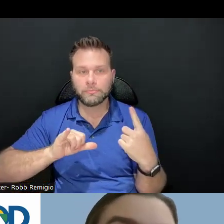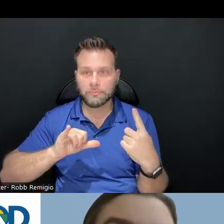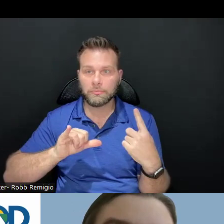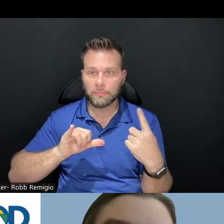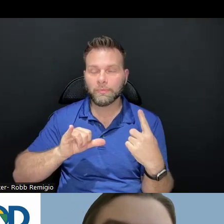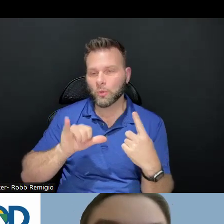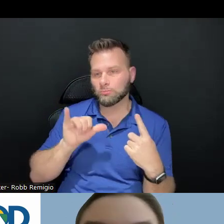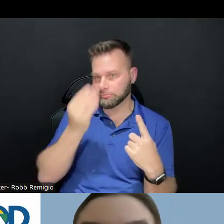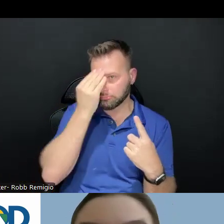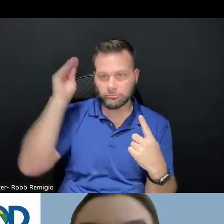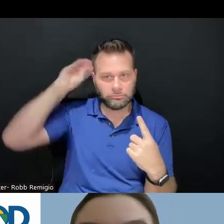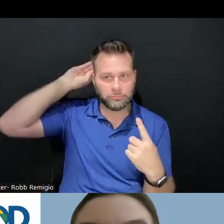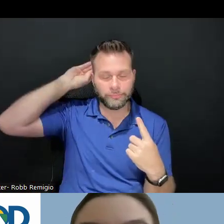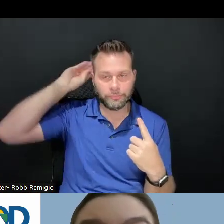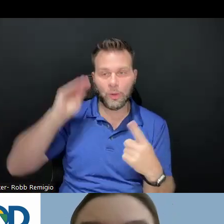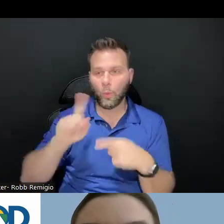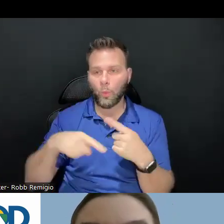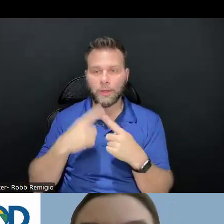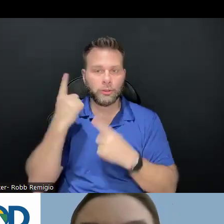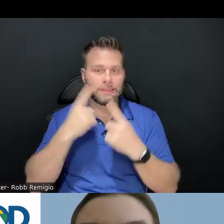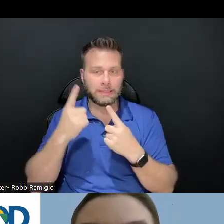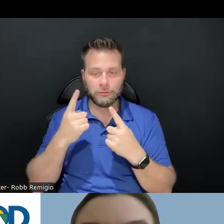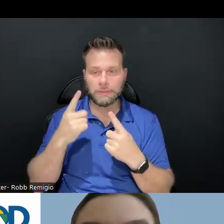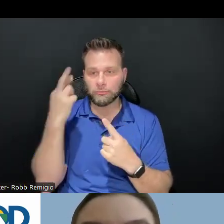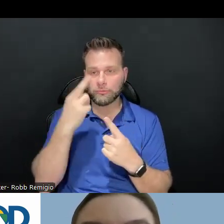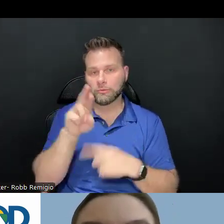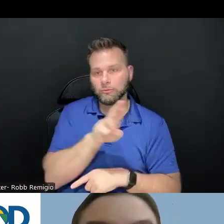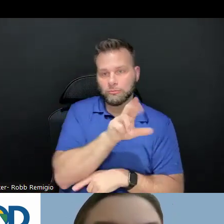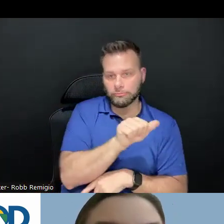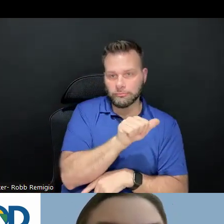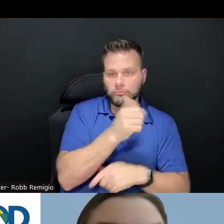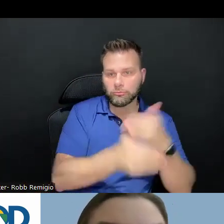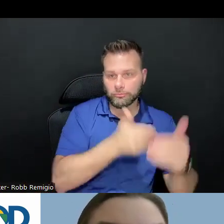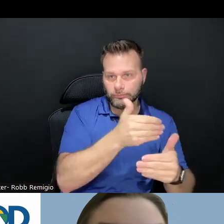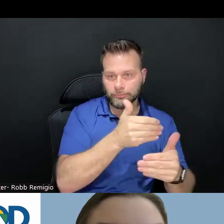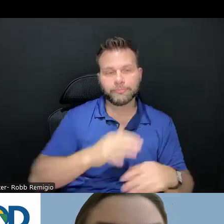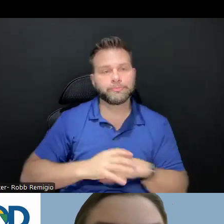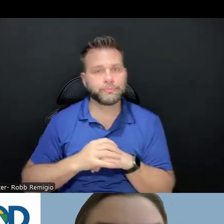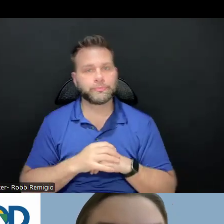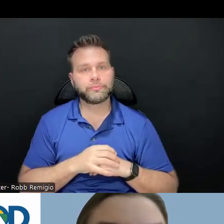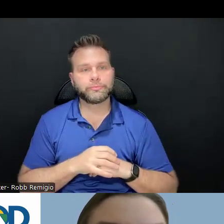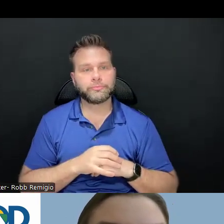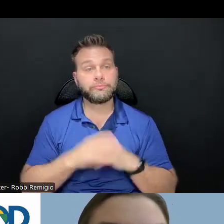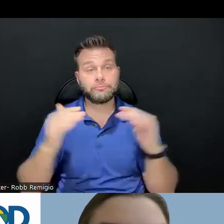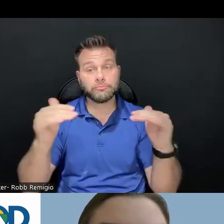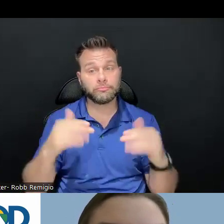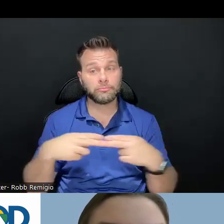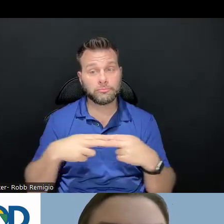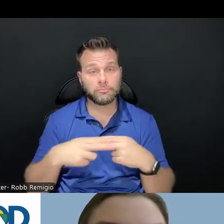So, that's just something to be aware of when you're going through the reasonable Next slide, please.